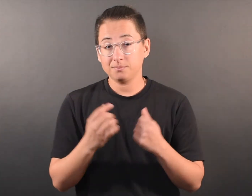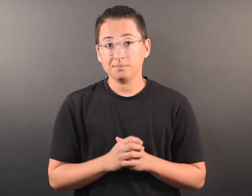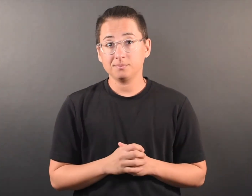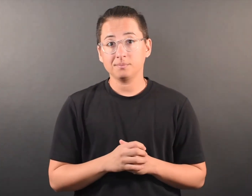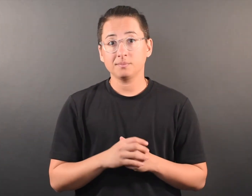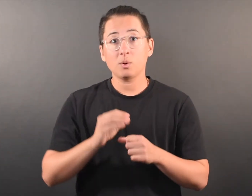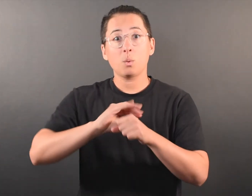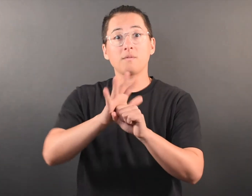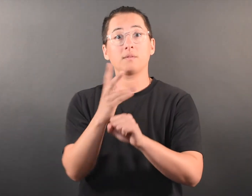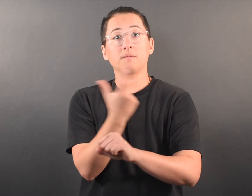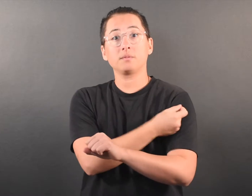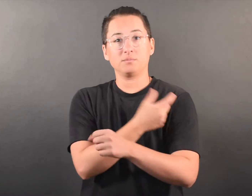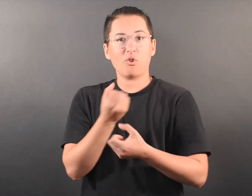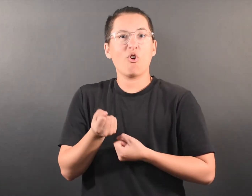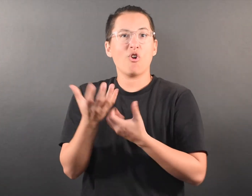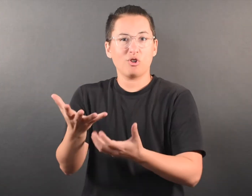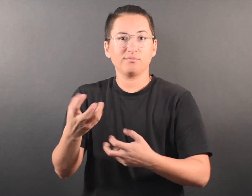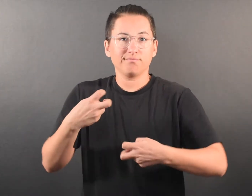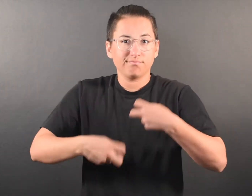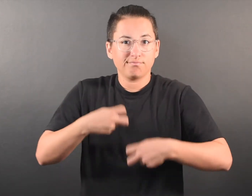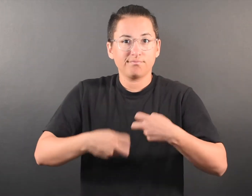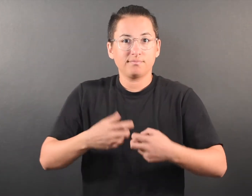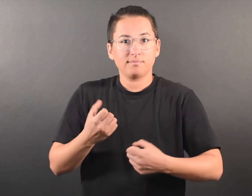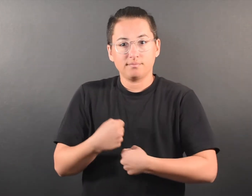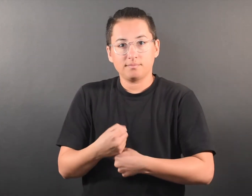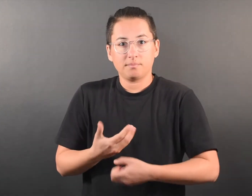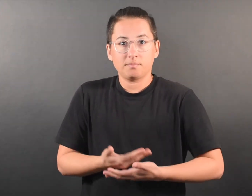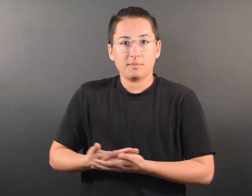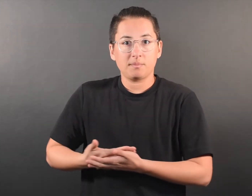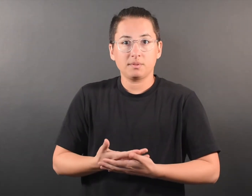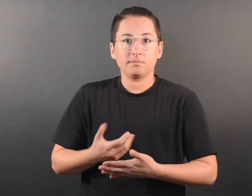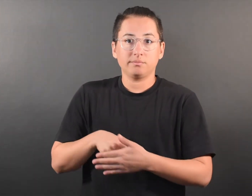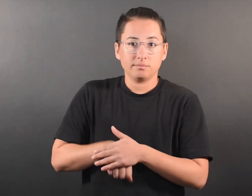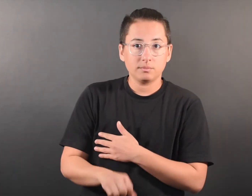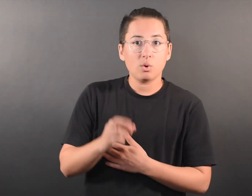Myth: COVID-19 vaccines cause infertility or miscarriage.